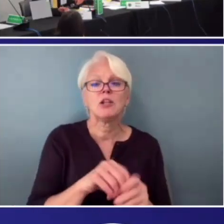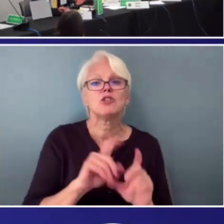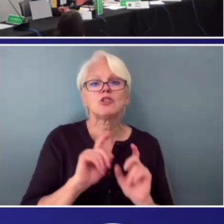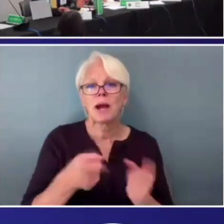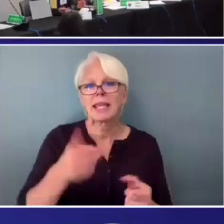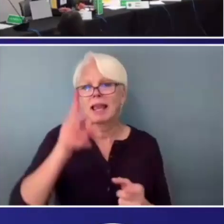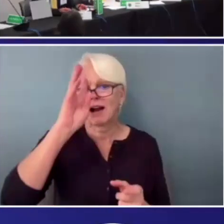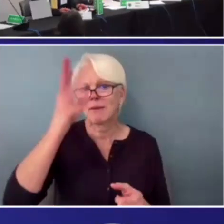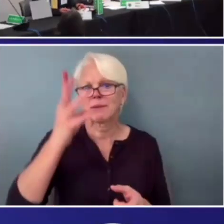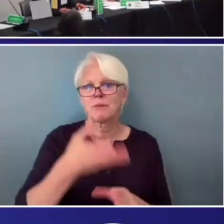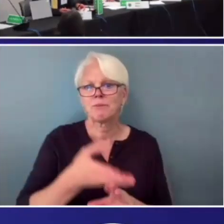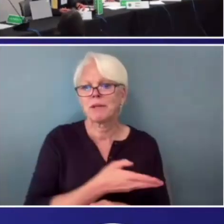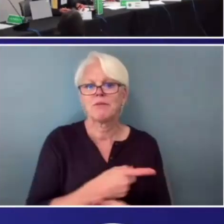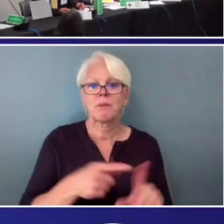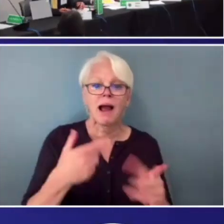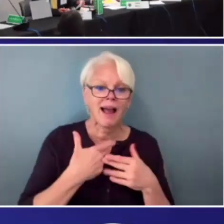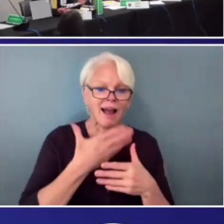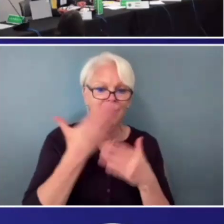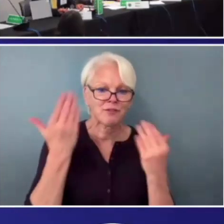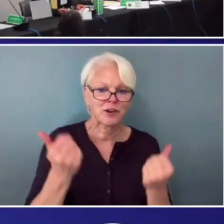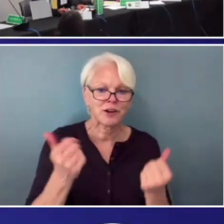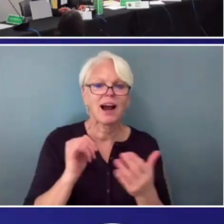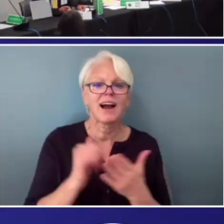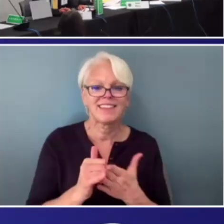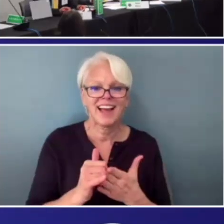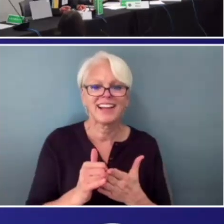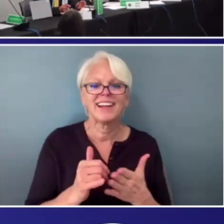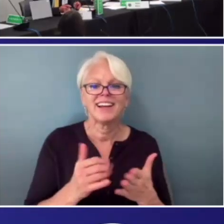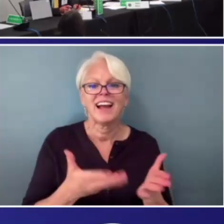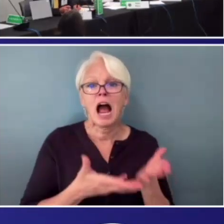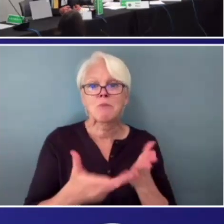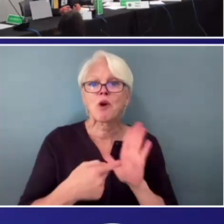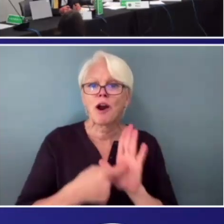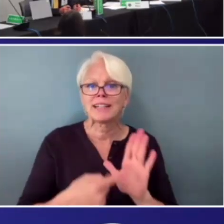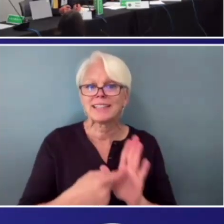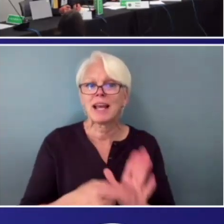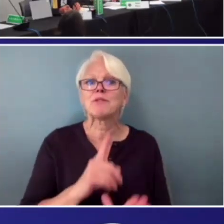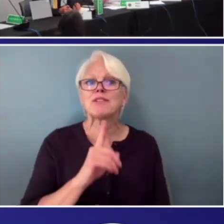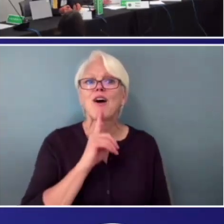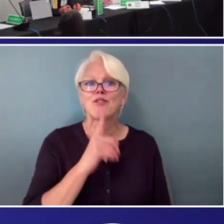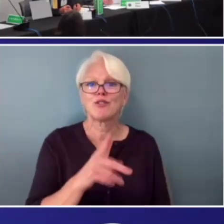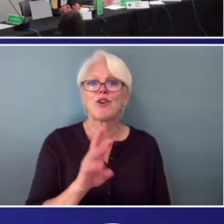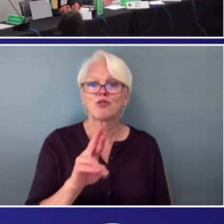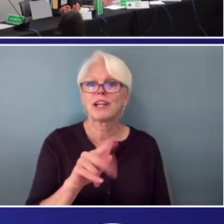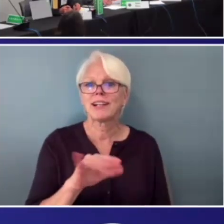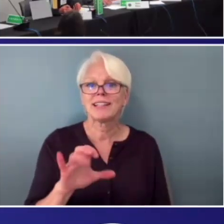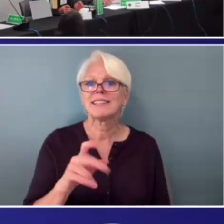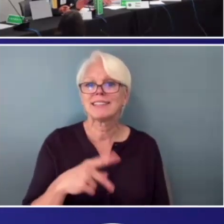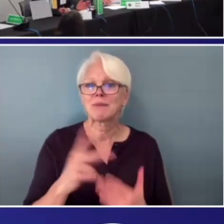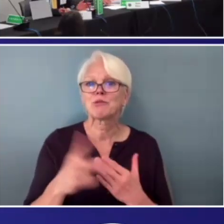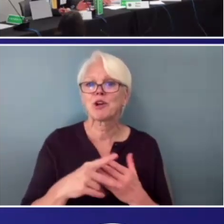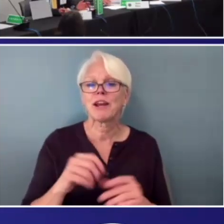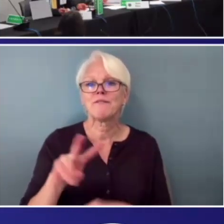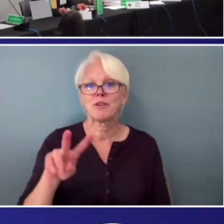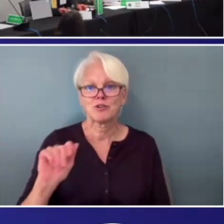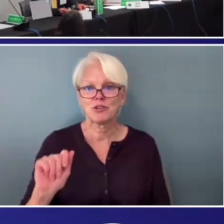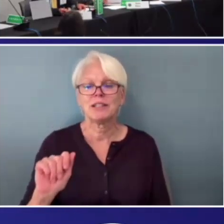I forgot that I brought, I brought examples of realistic programs in Virginia, and just to make sure that these